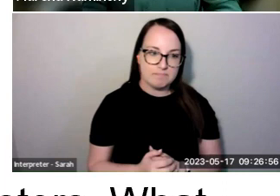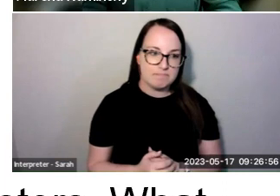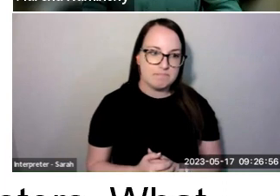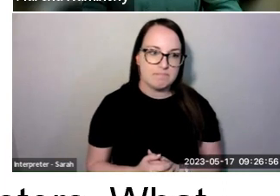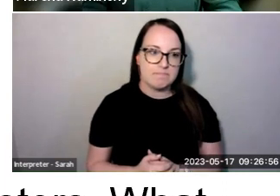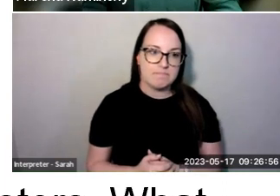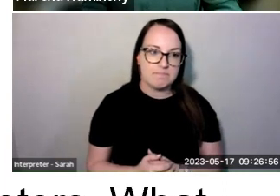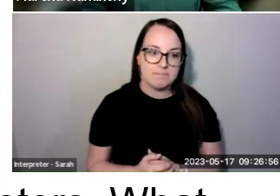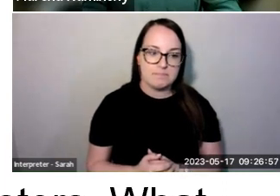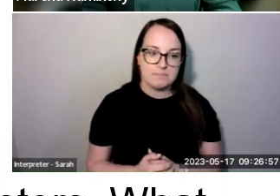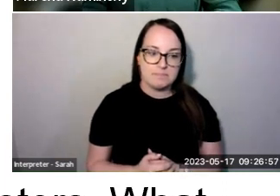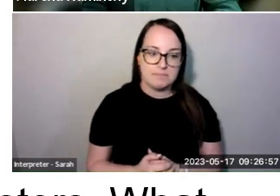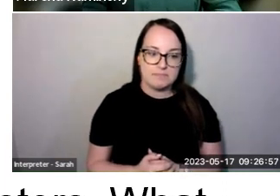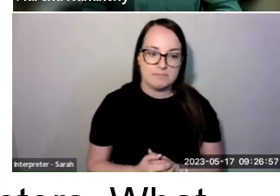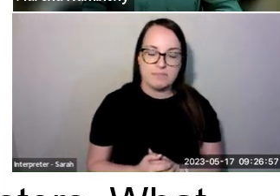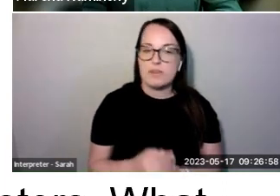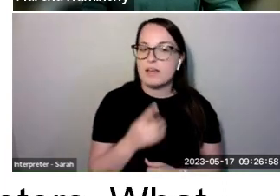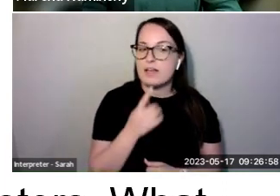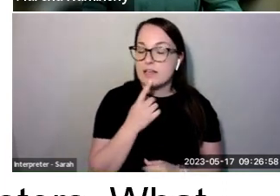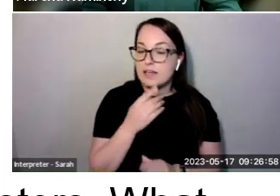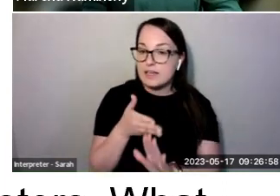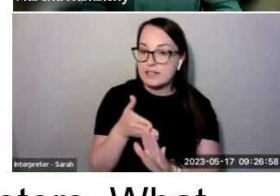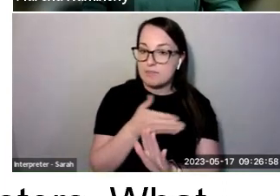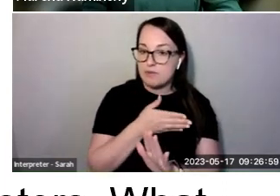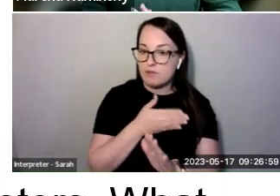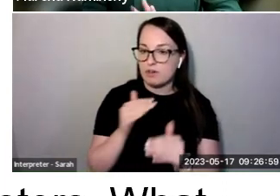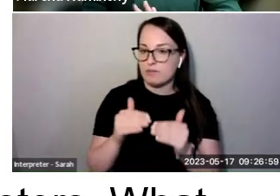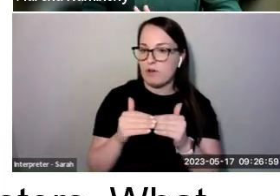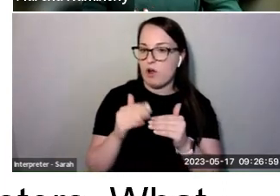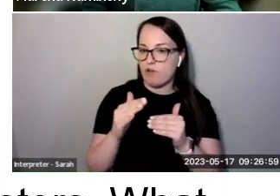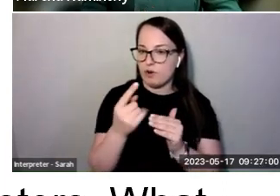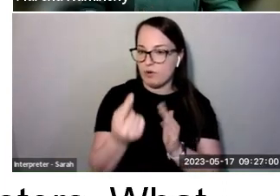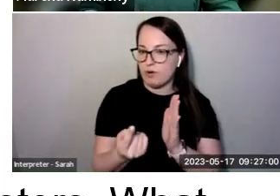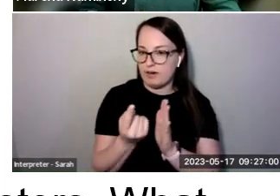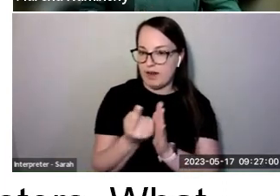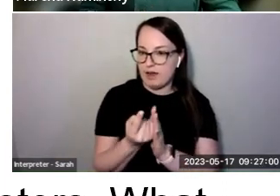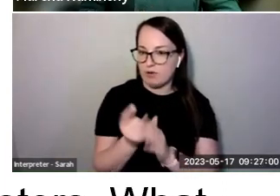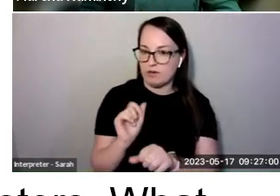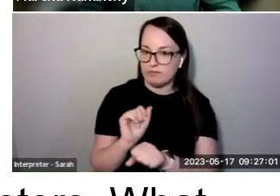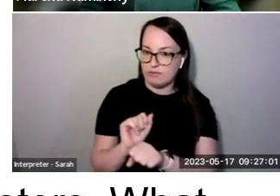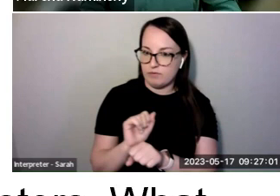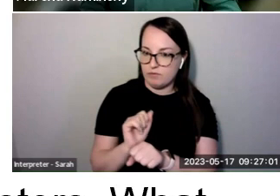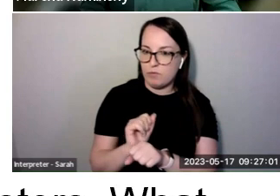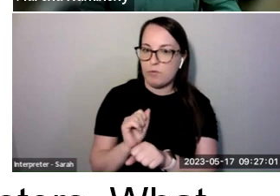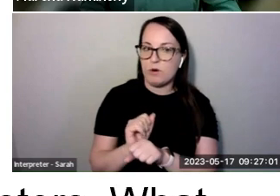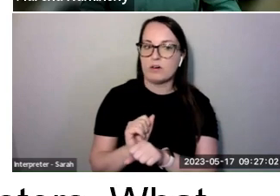Advanced and masters are able to go to those.